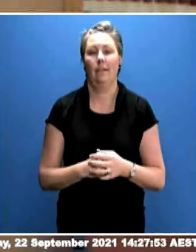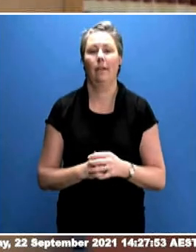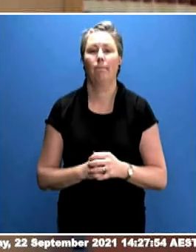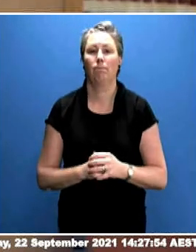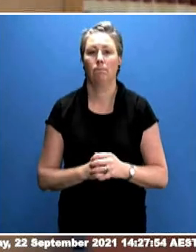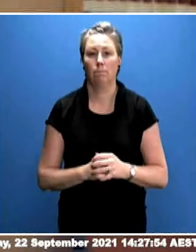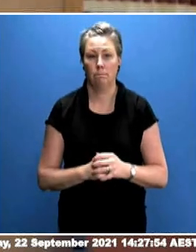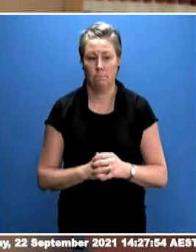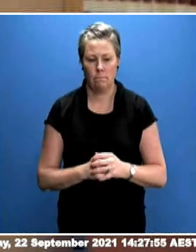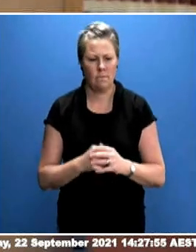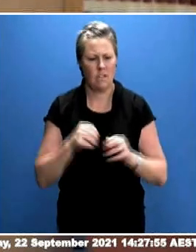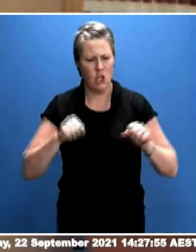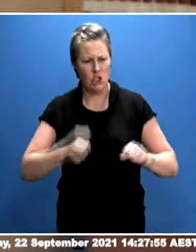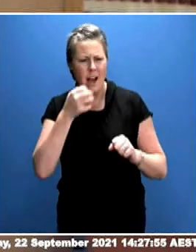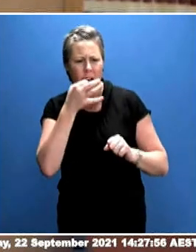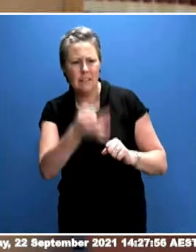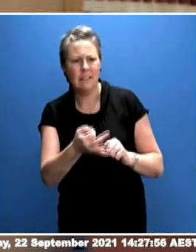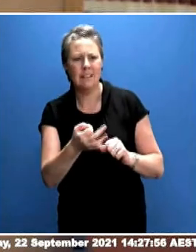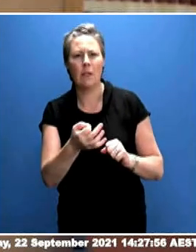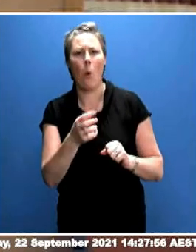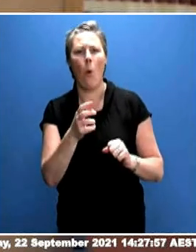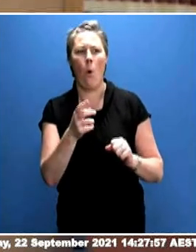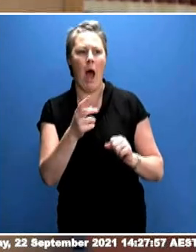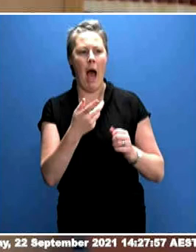Sorry, what are the qualifications of the child protection